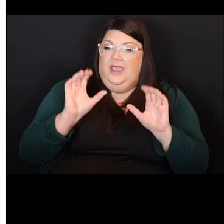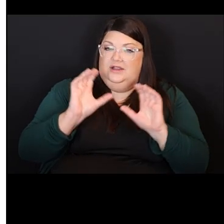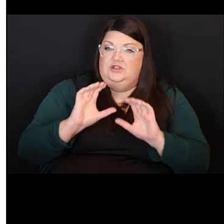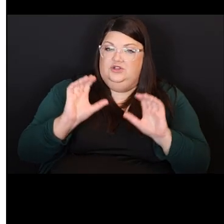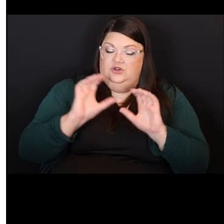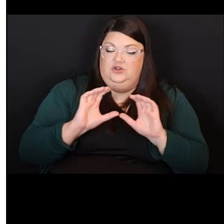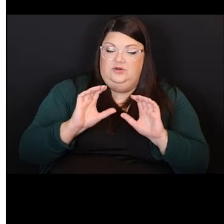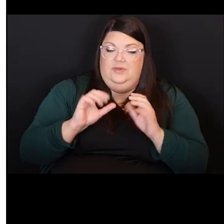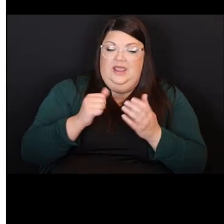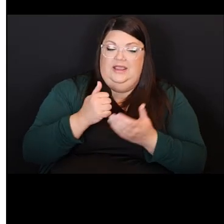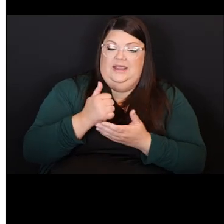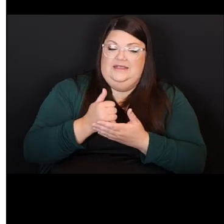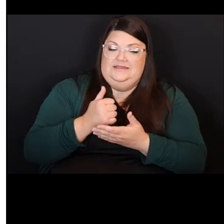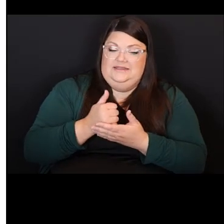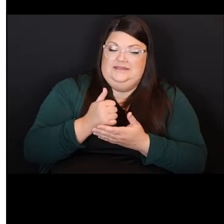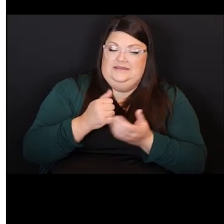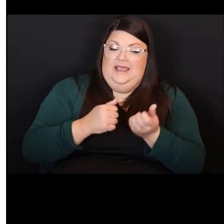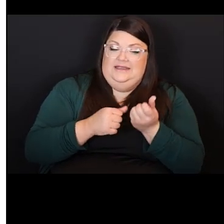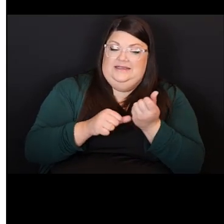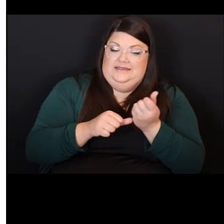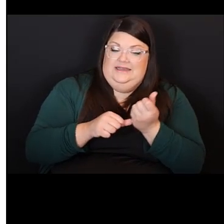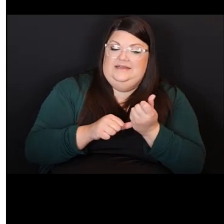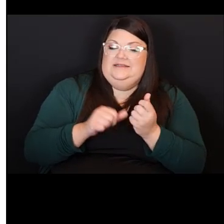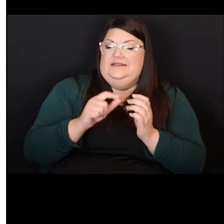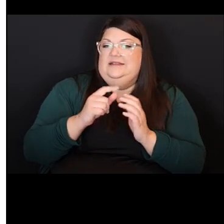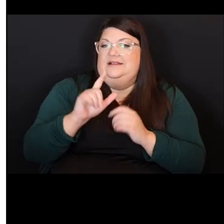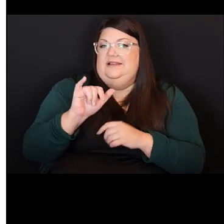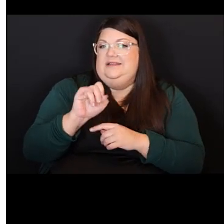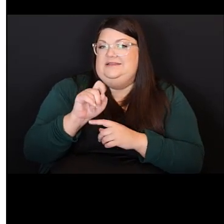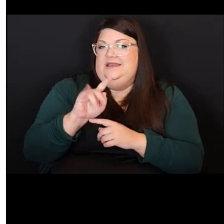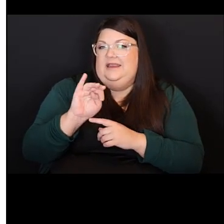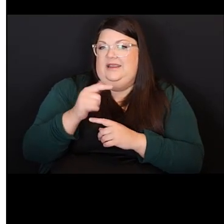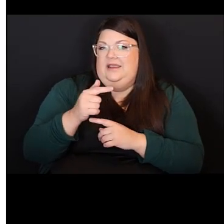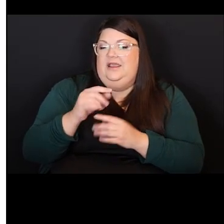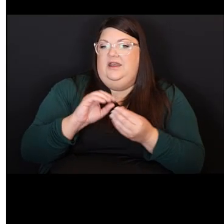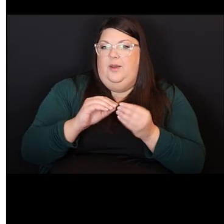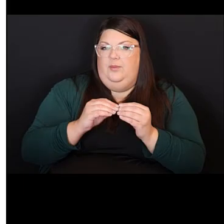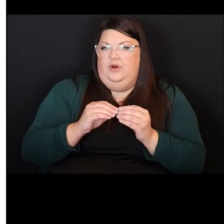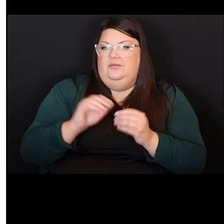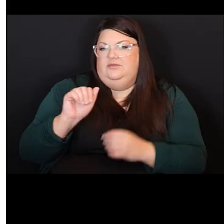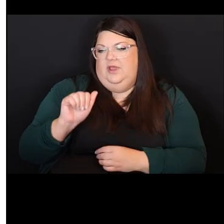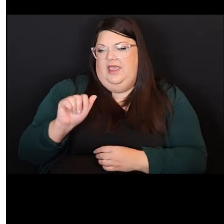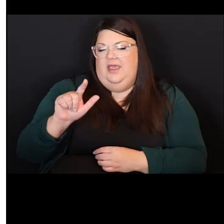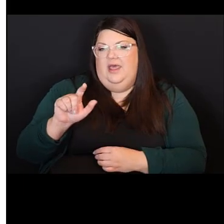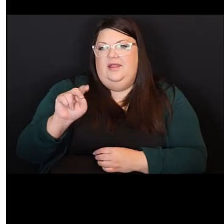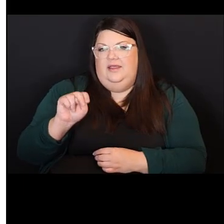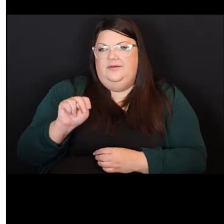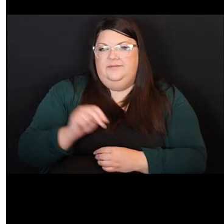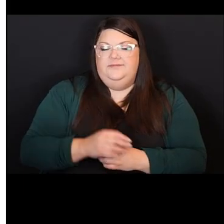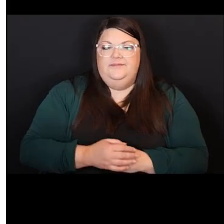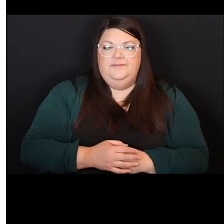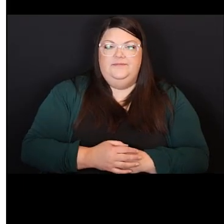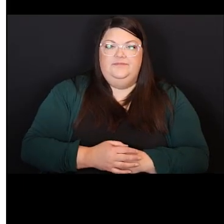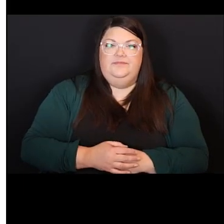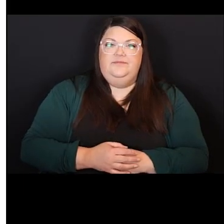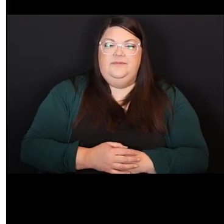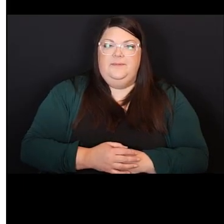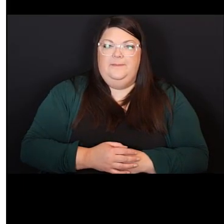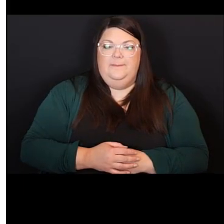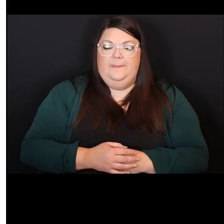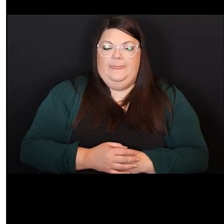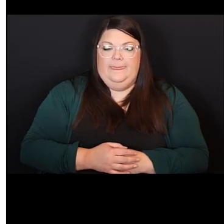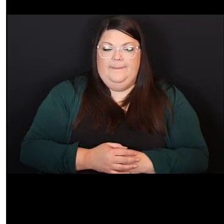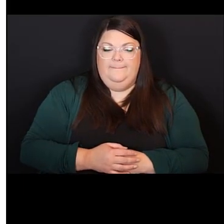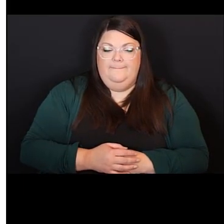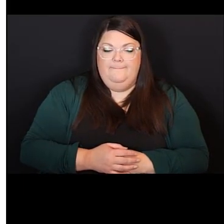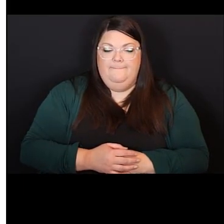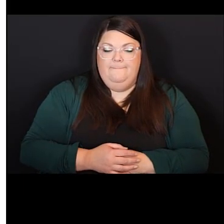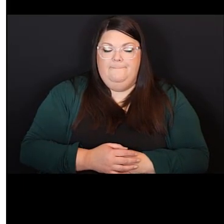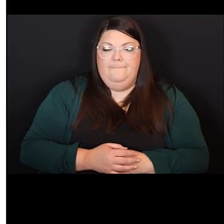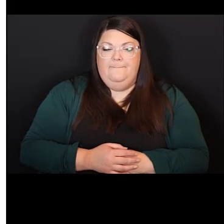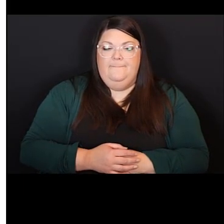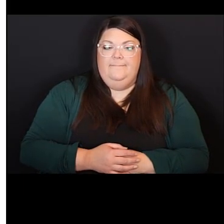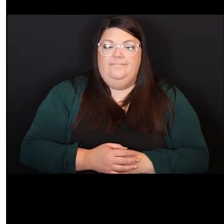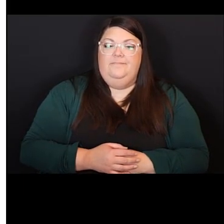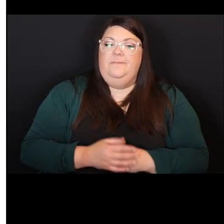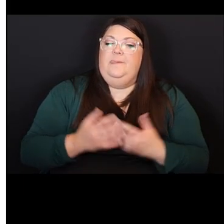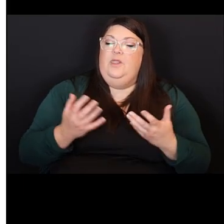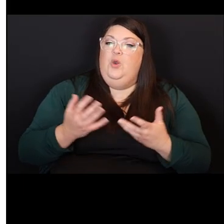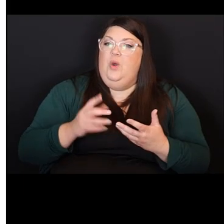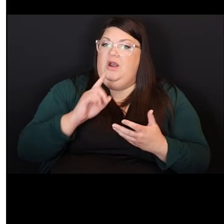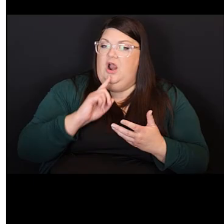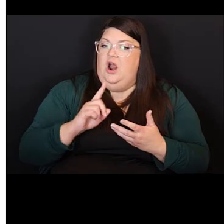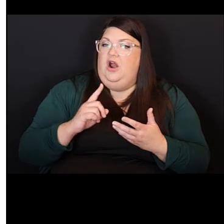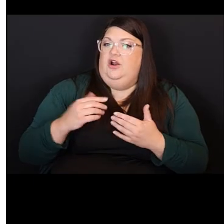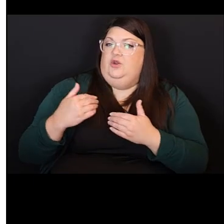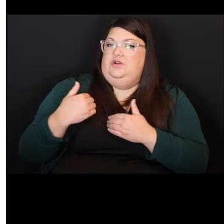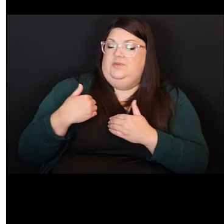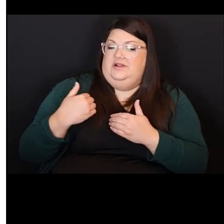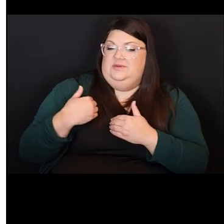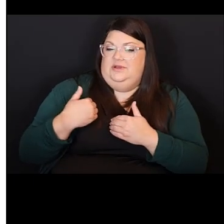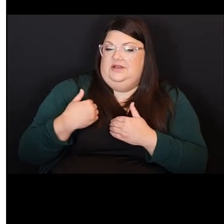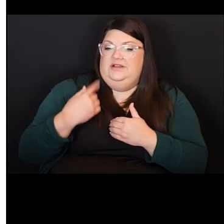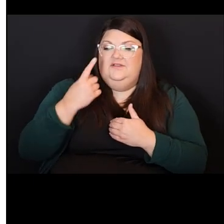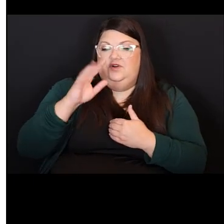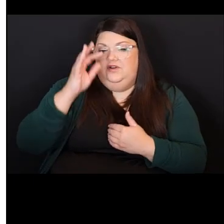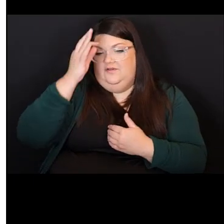search by Assistance Listing Number (ALN). Slide 15, What are the responsibilities